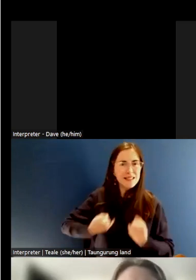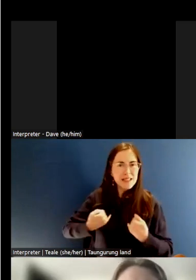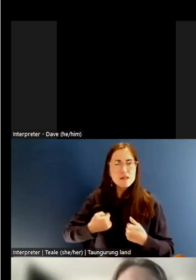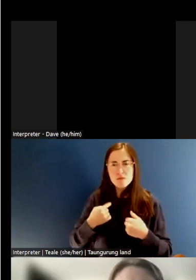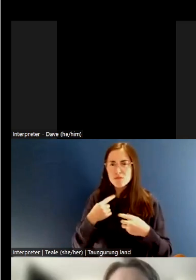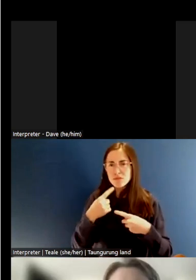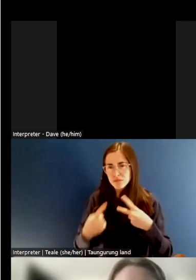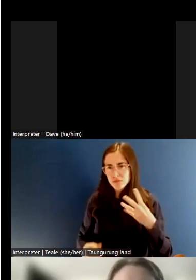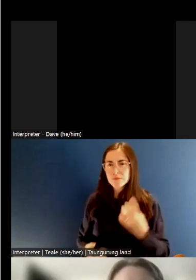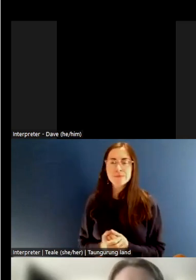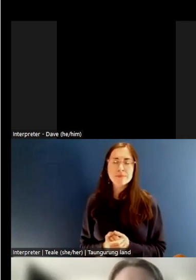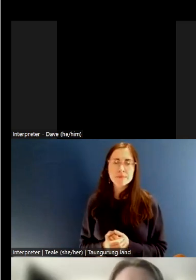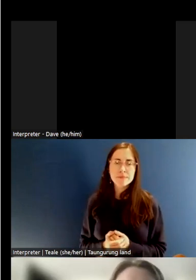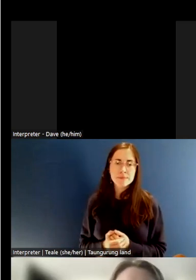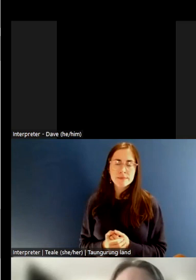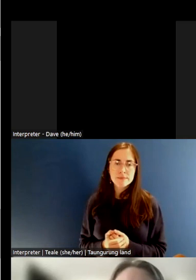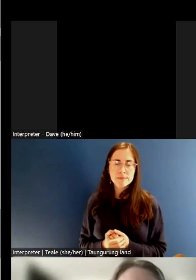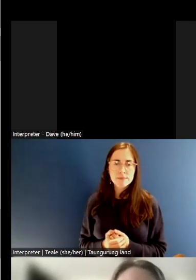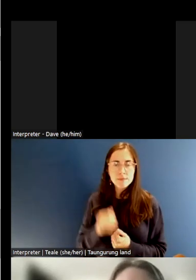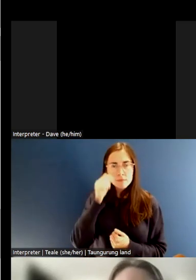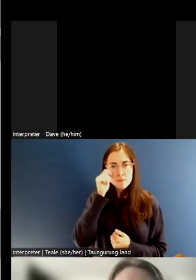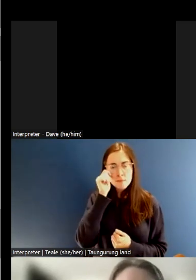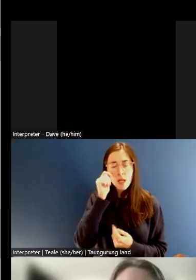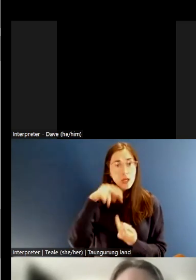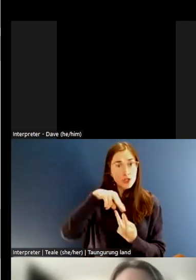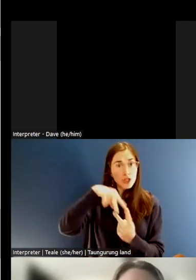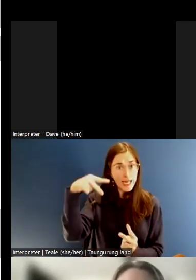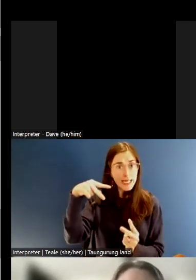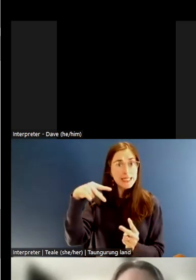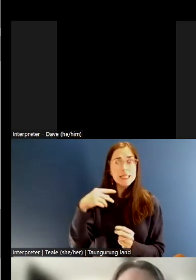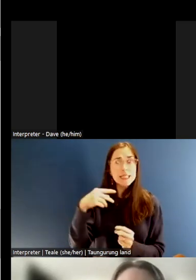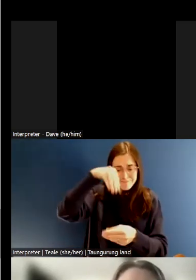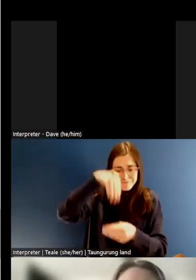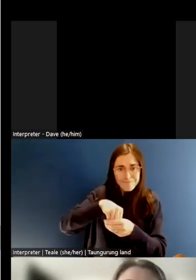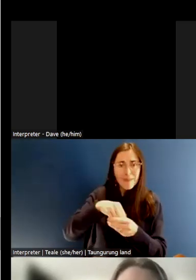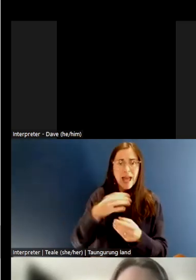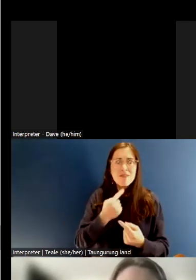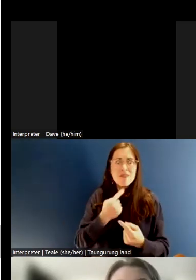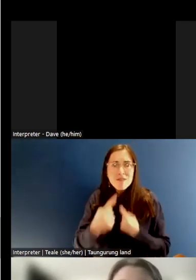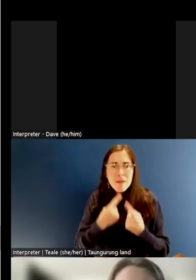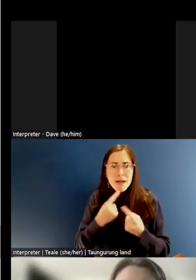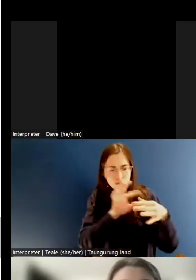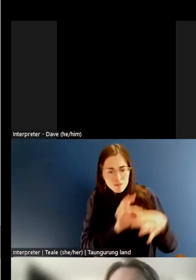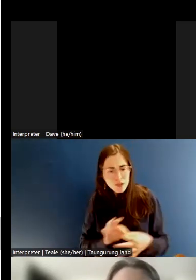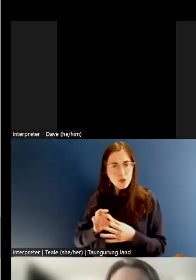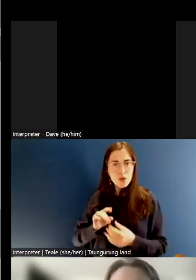But genetics also has information such as for our blood pressure, height, hair colour,